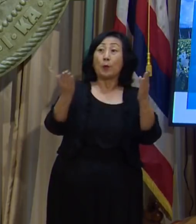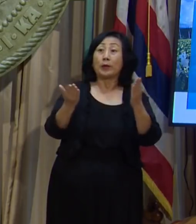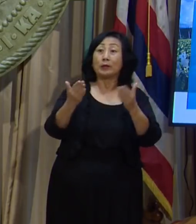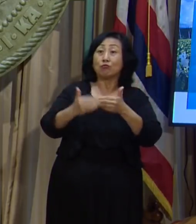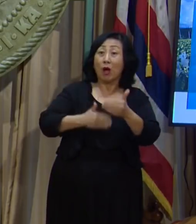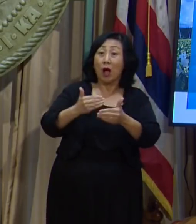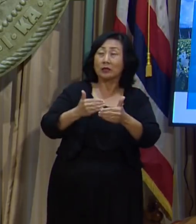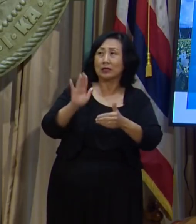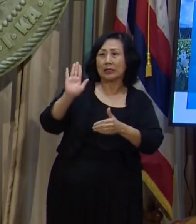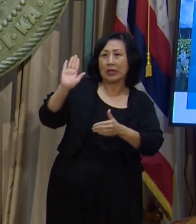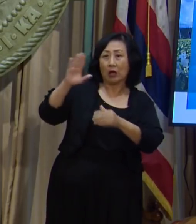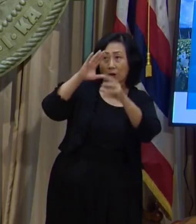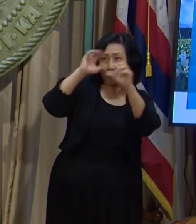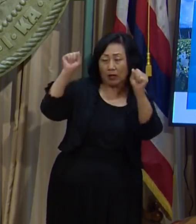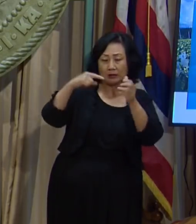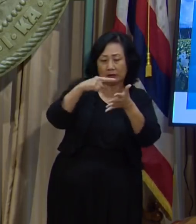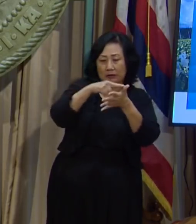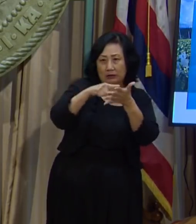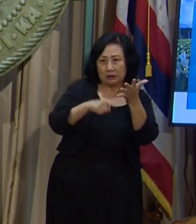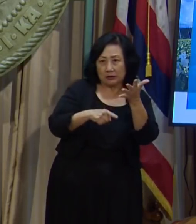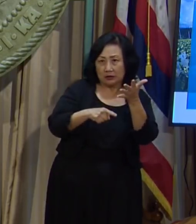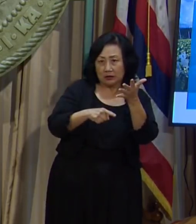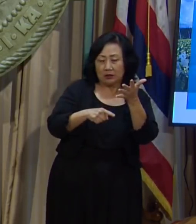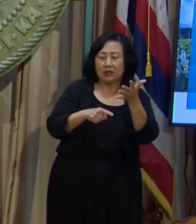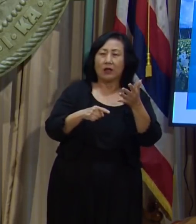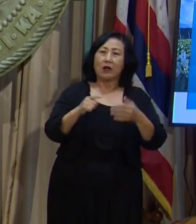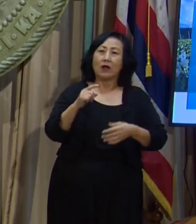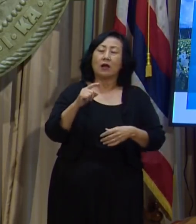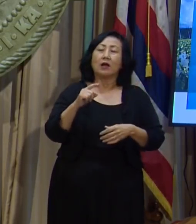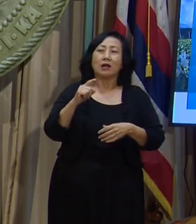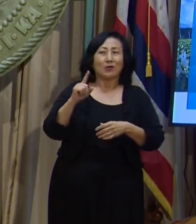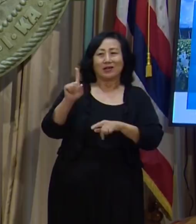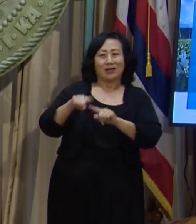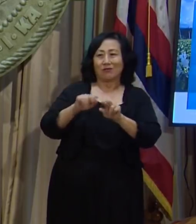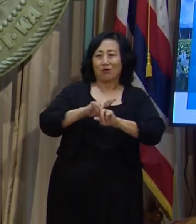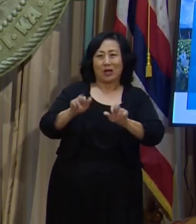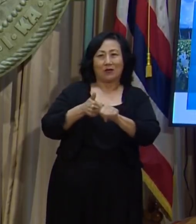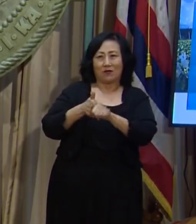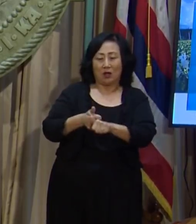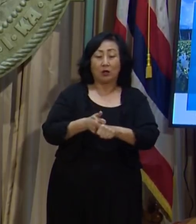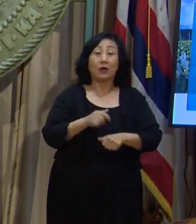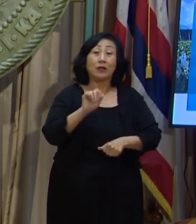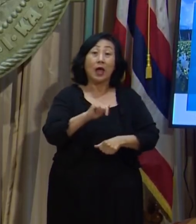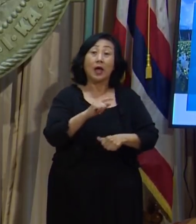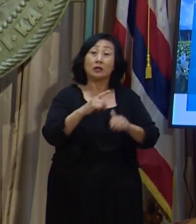WE CAN ENTER PHASE ONE OF THE PRESIDENT'S REOPENING PROCESS,